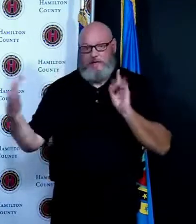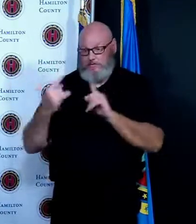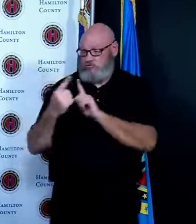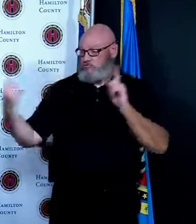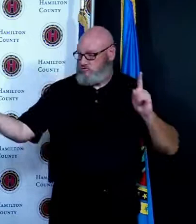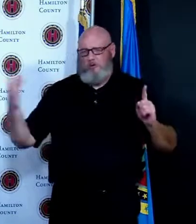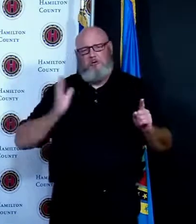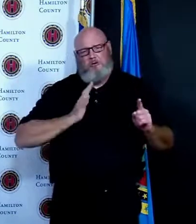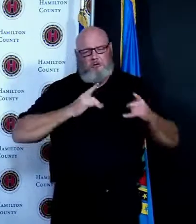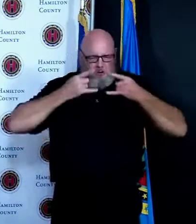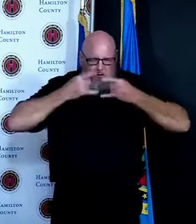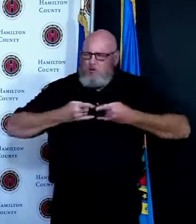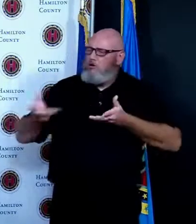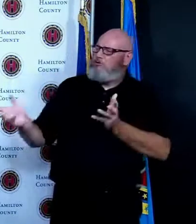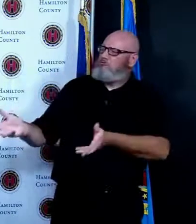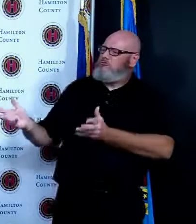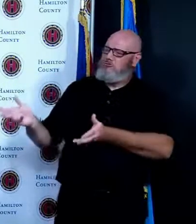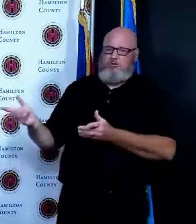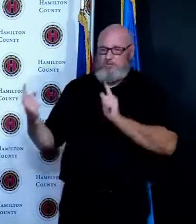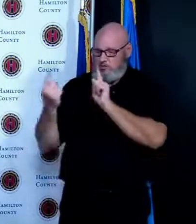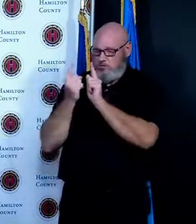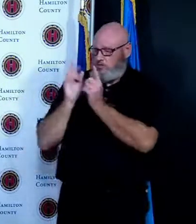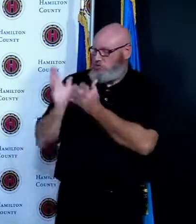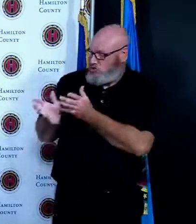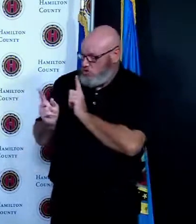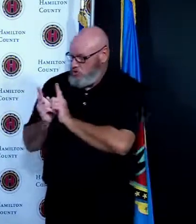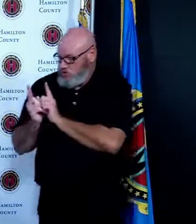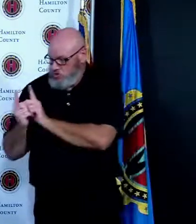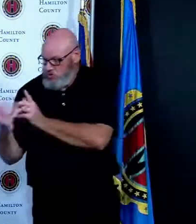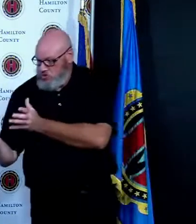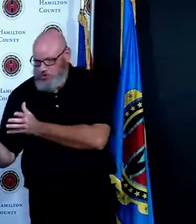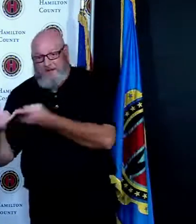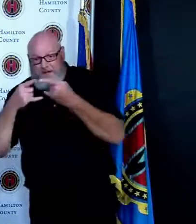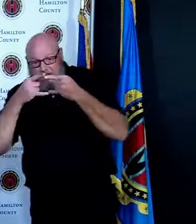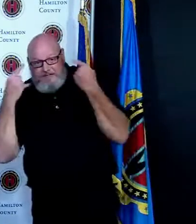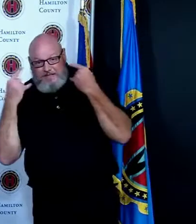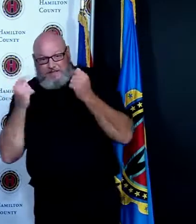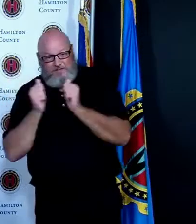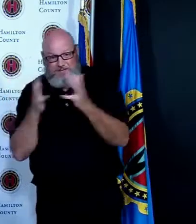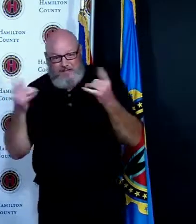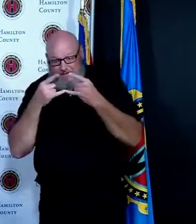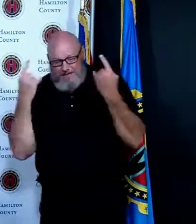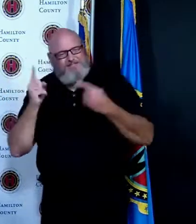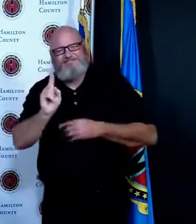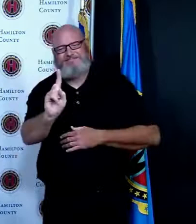and then another question the city has had some of its contact tracing results and it's it's